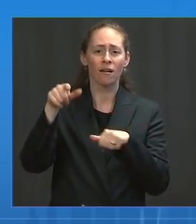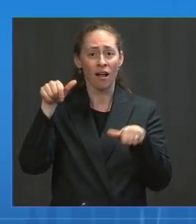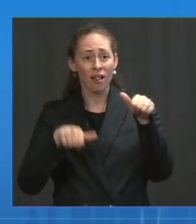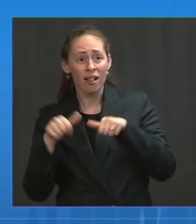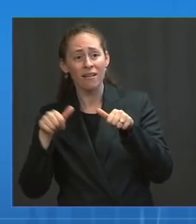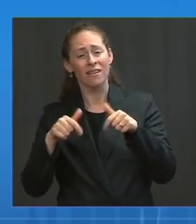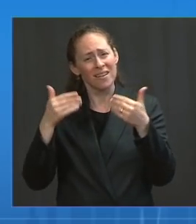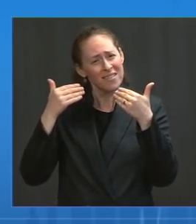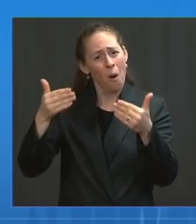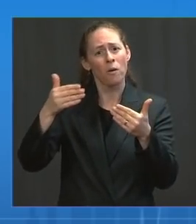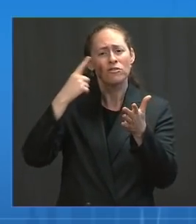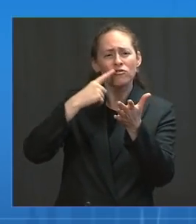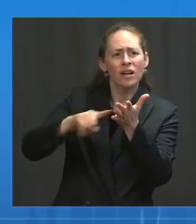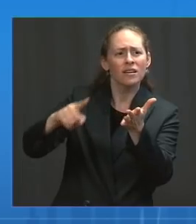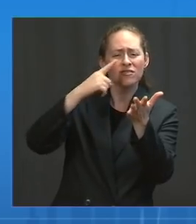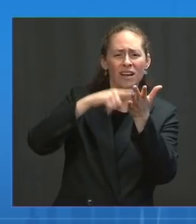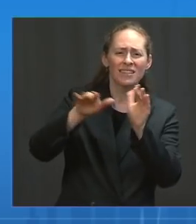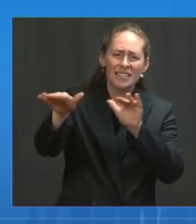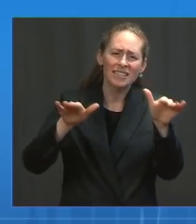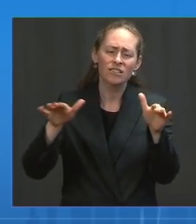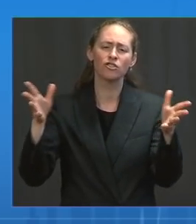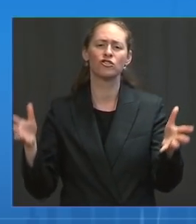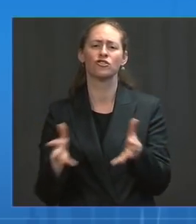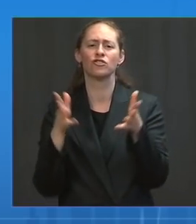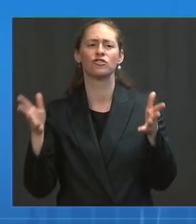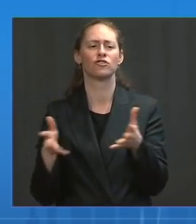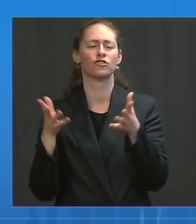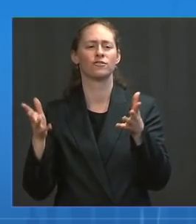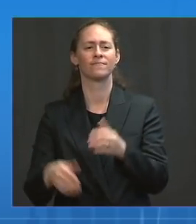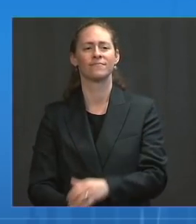Over the last six months, we've seen vaccine confidence increase steadily,